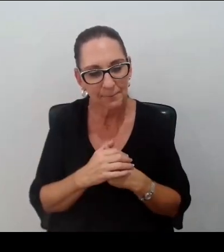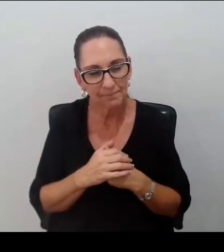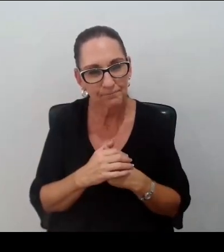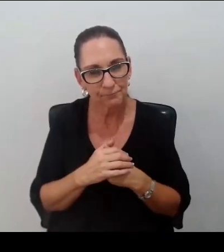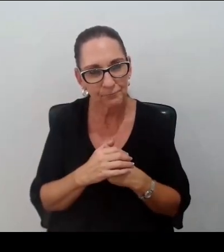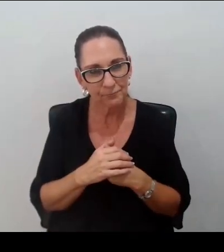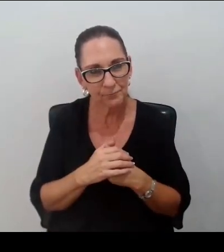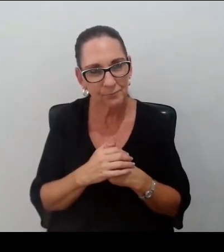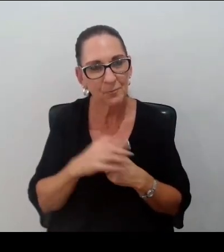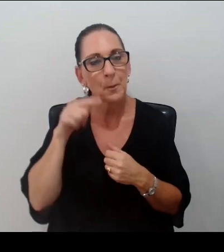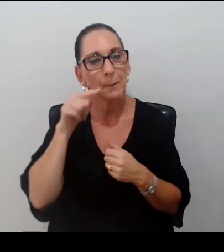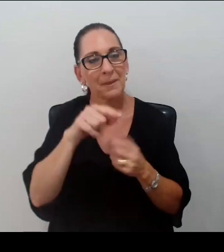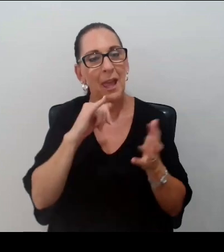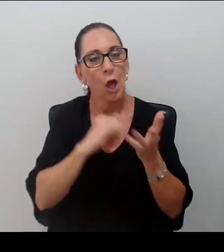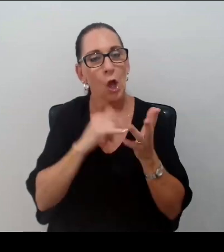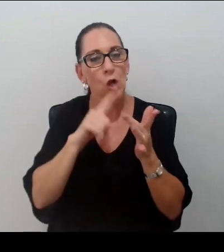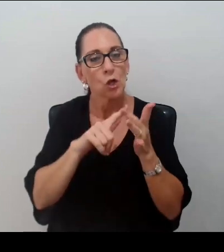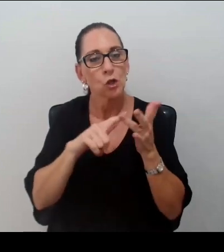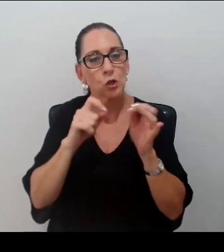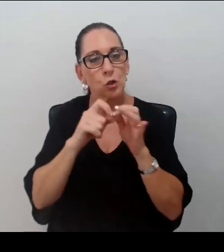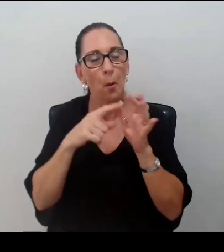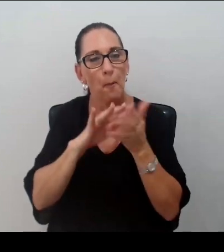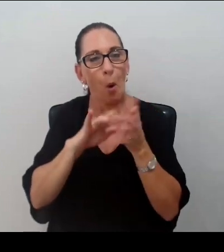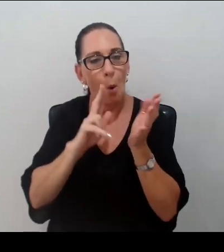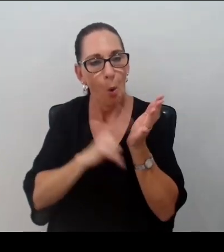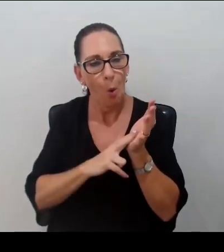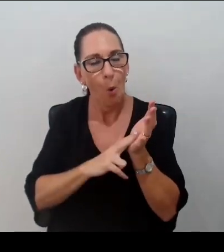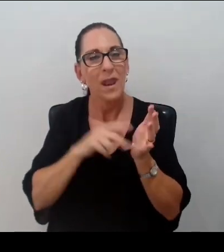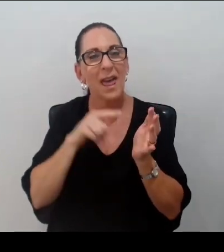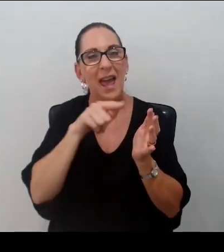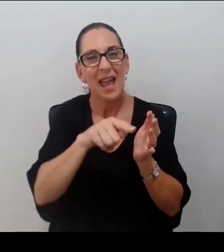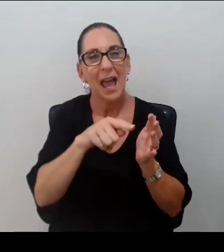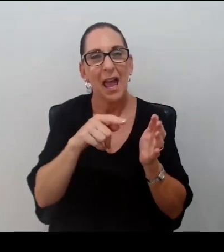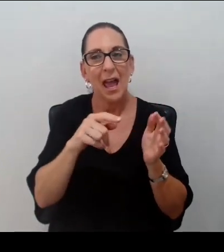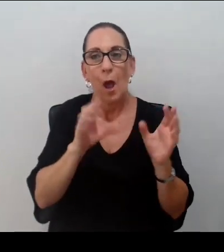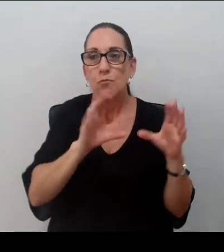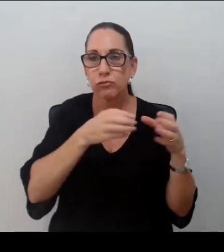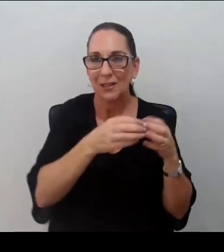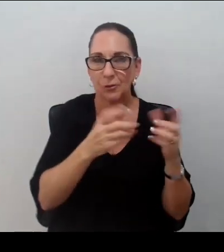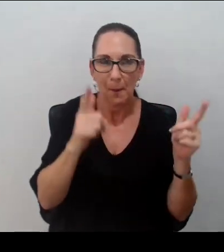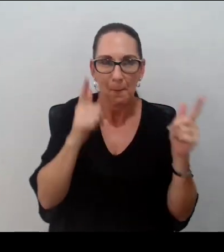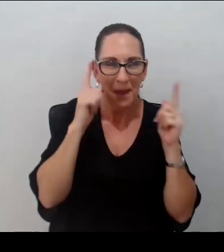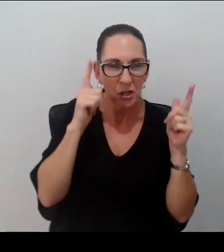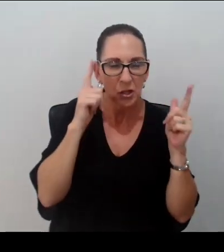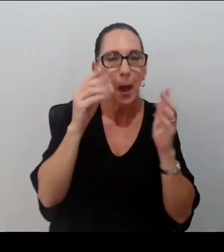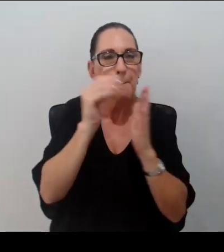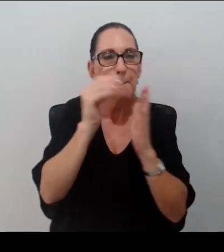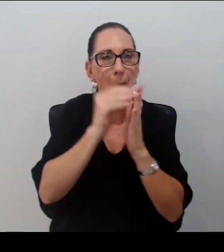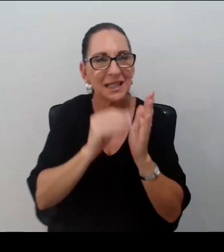Branch Manager, Quality and Safeguards Policy, NDIS Markets and Safeguards, in the